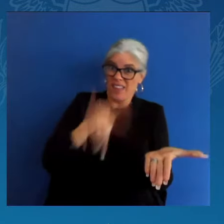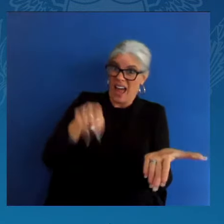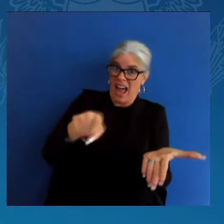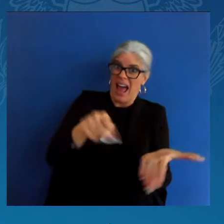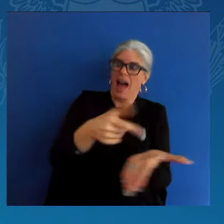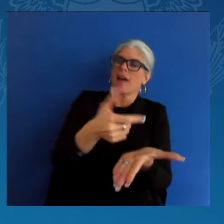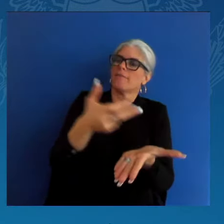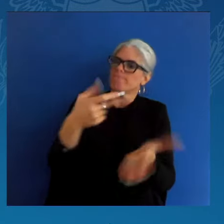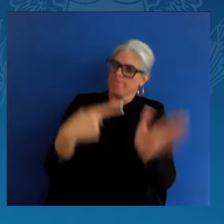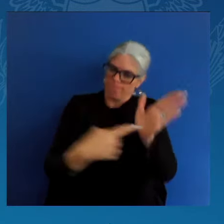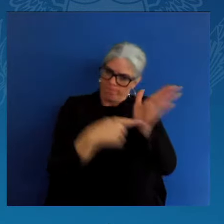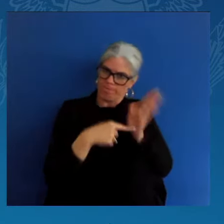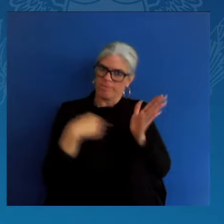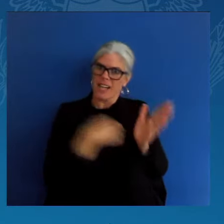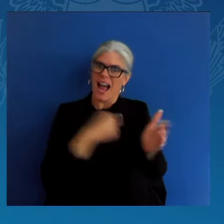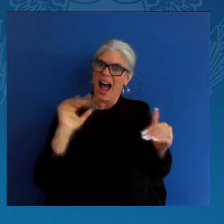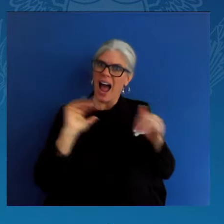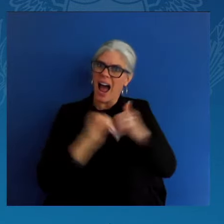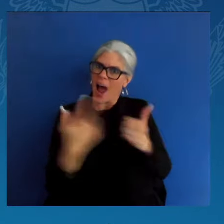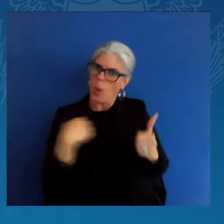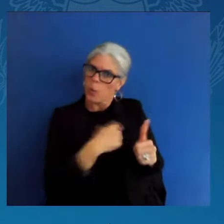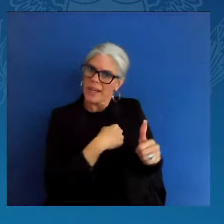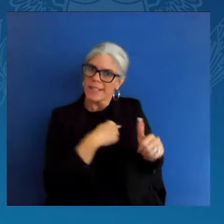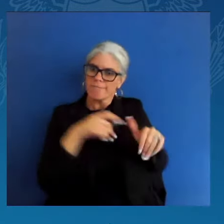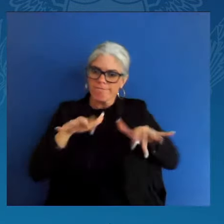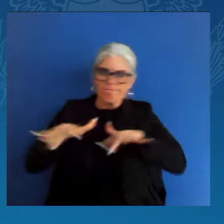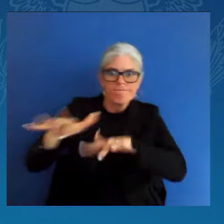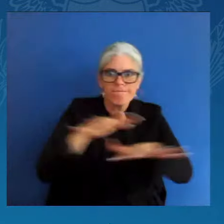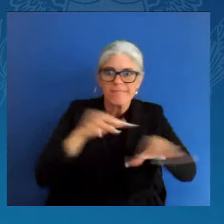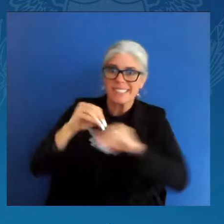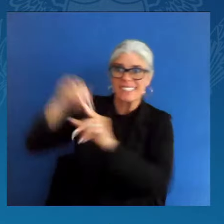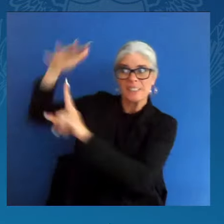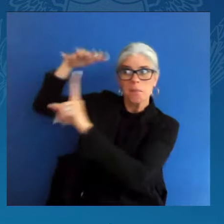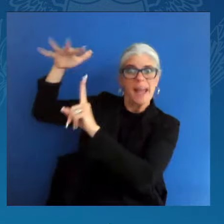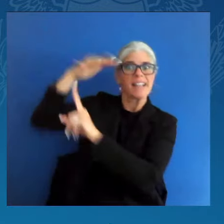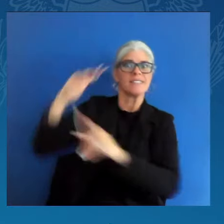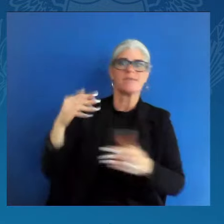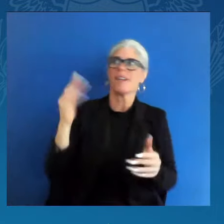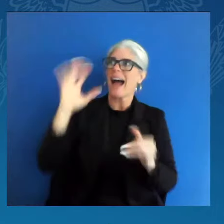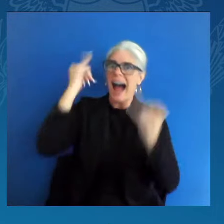But also, I have the opportunity to report out that the signatory countries have been meeting